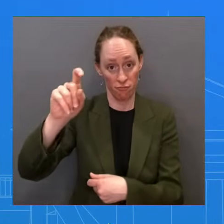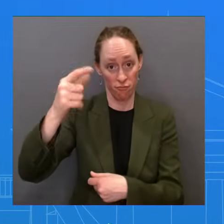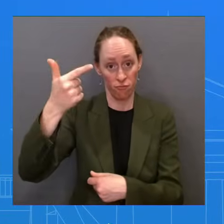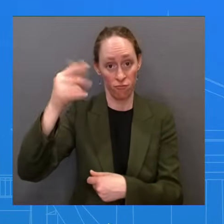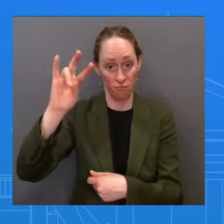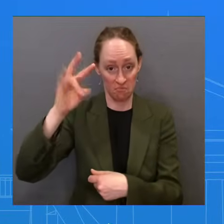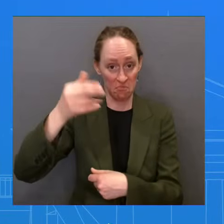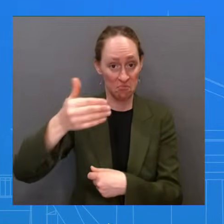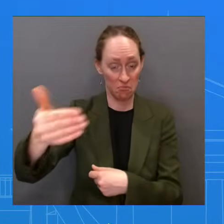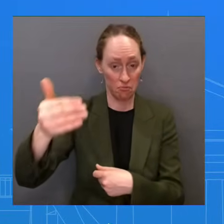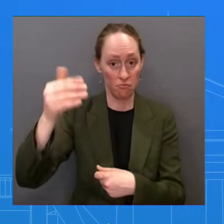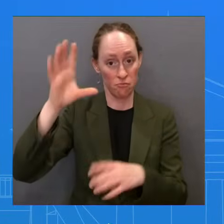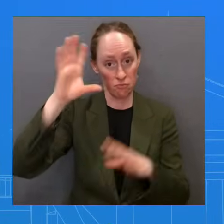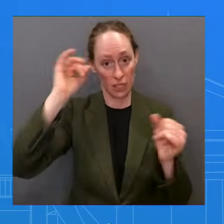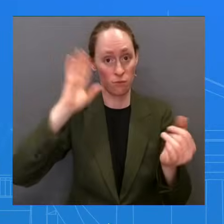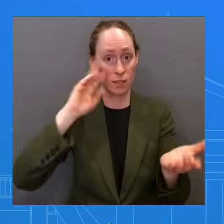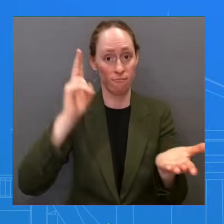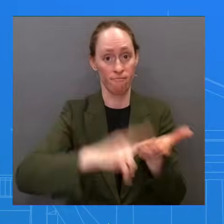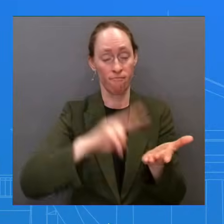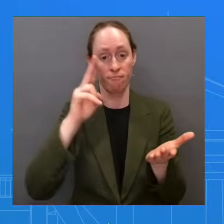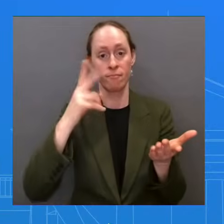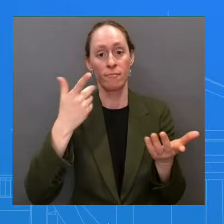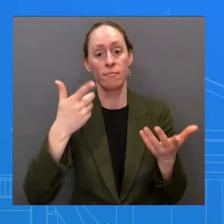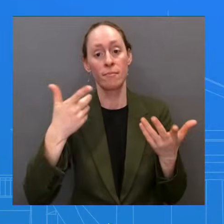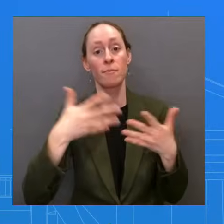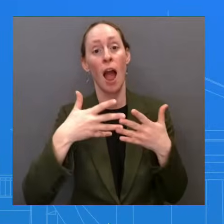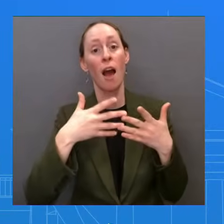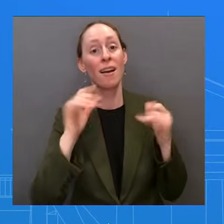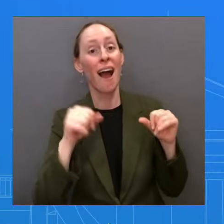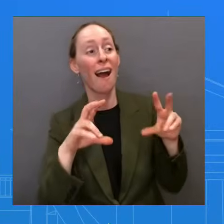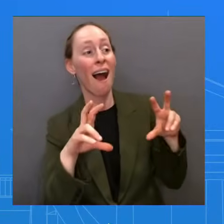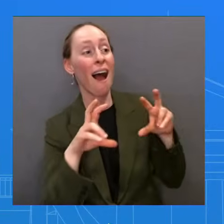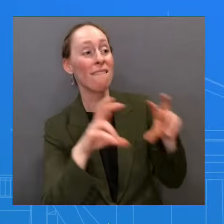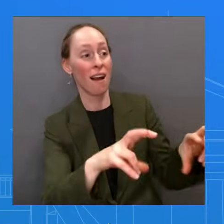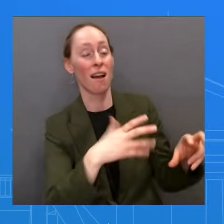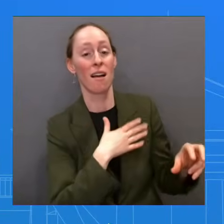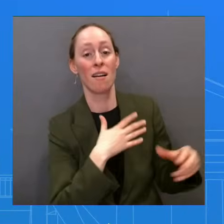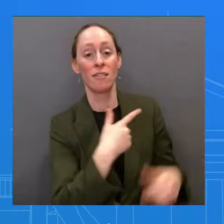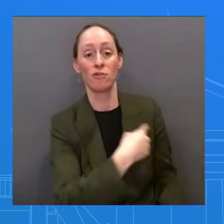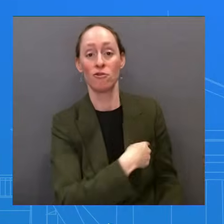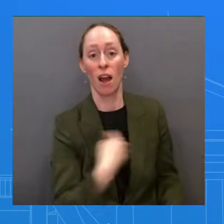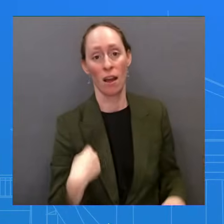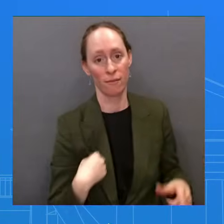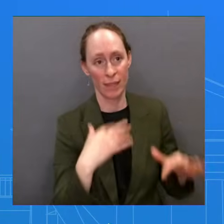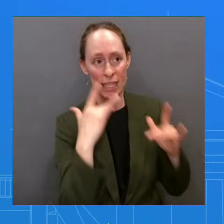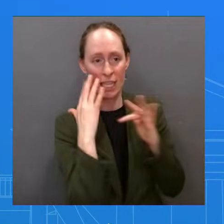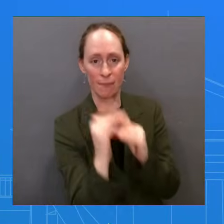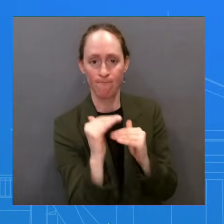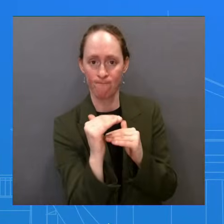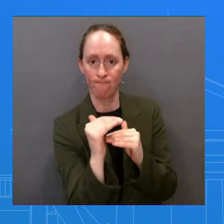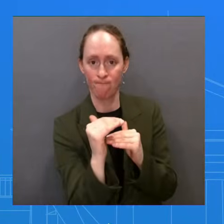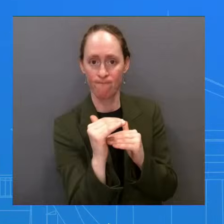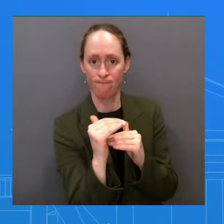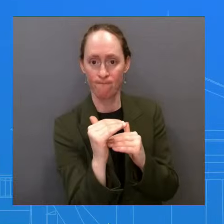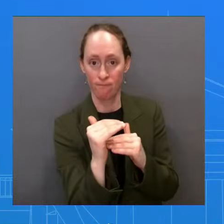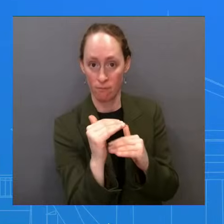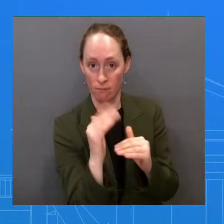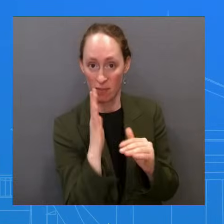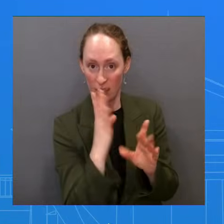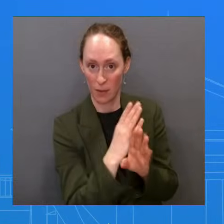Does he plan to sign that before the G7? And what -- you know, what's the thinking behind that? Ms. Jean-Pierre: So we'll have more to share on what the agenda, what the trip is going to look like.